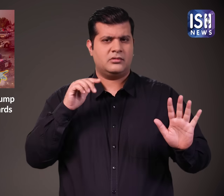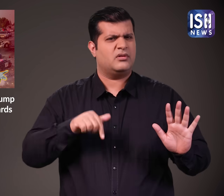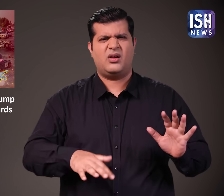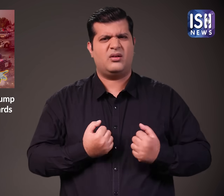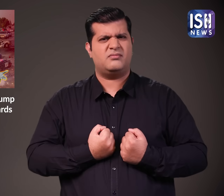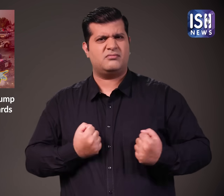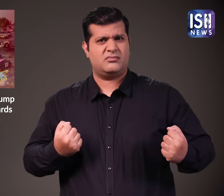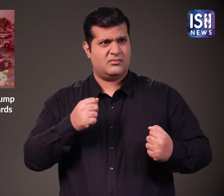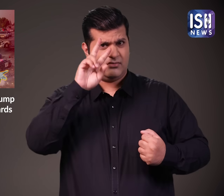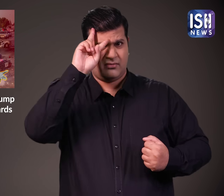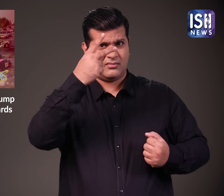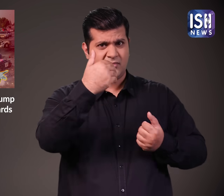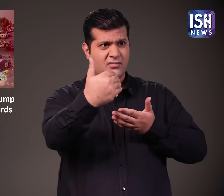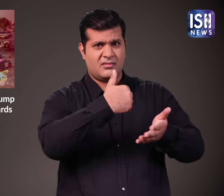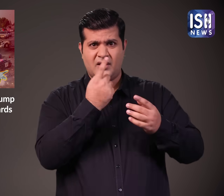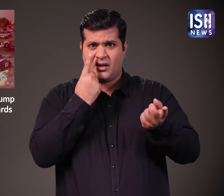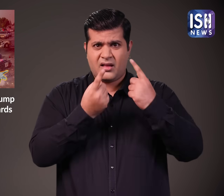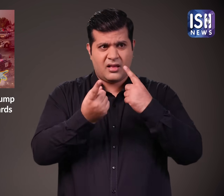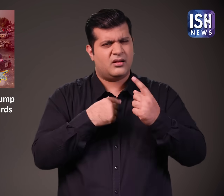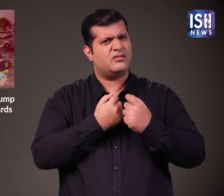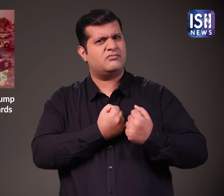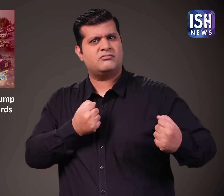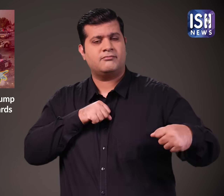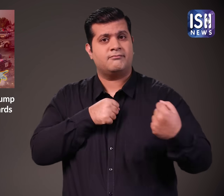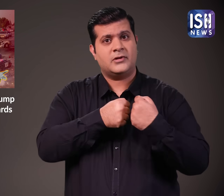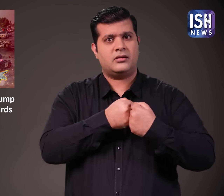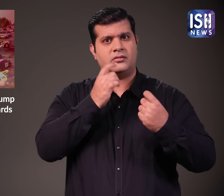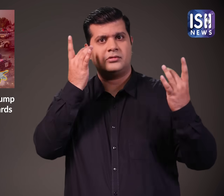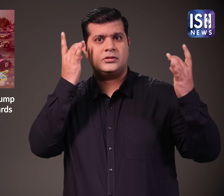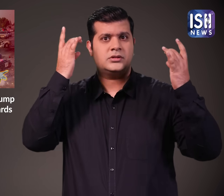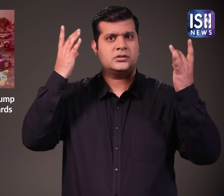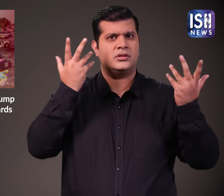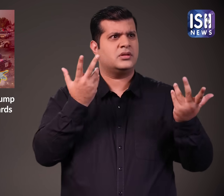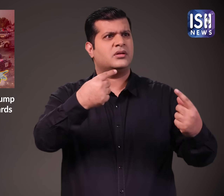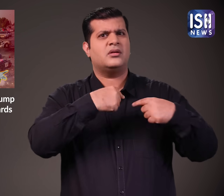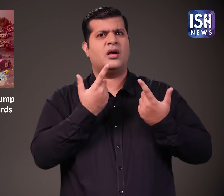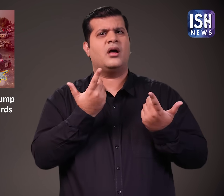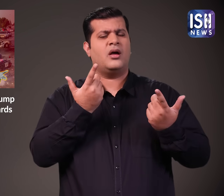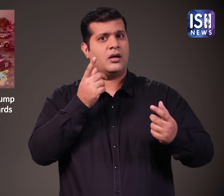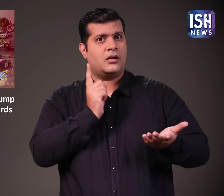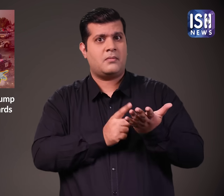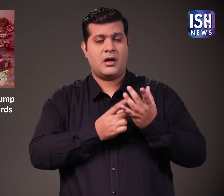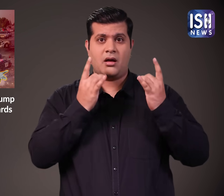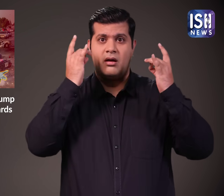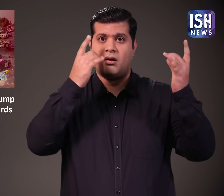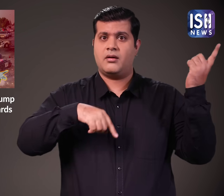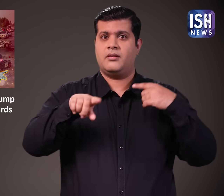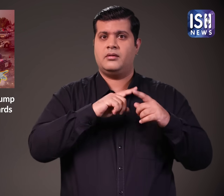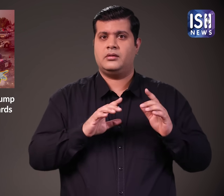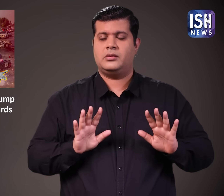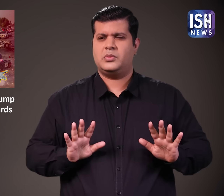But they’ve fearlessly revolted and voiced their demands with anger.